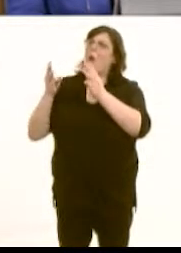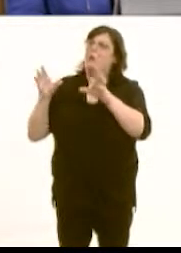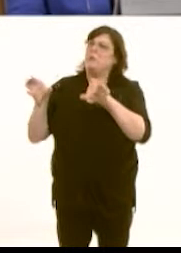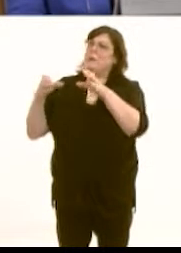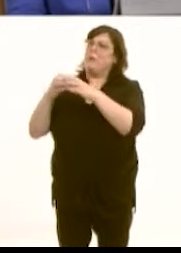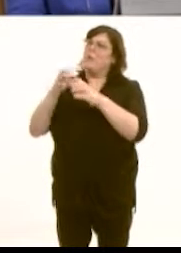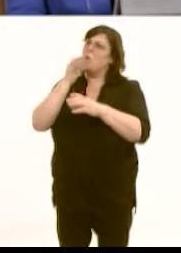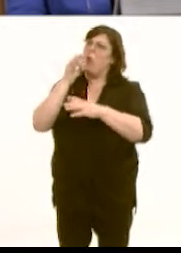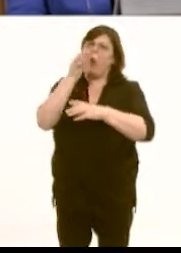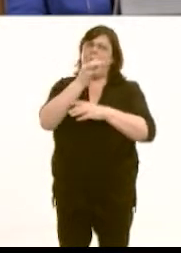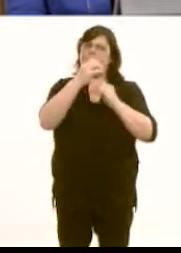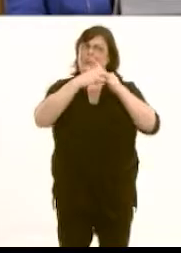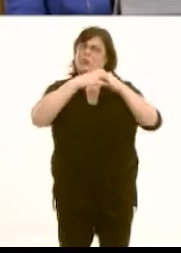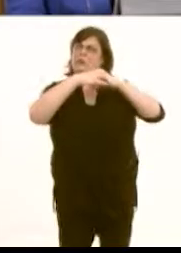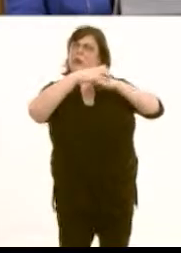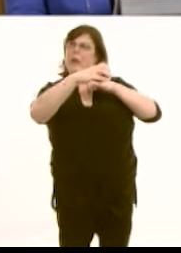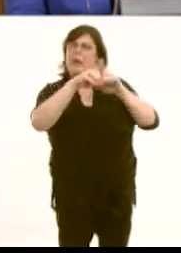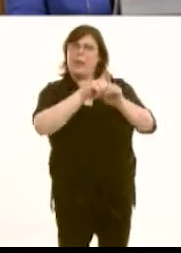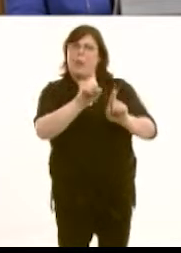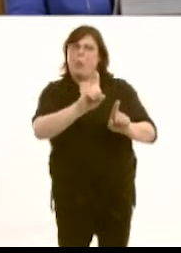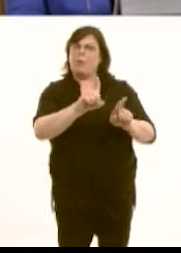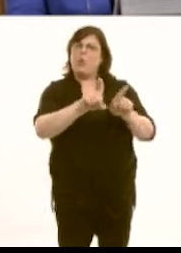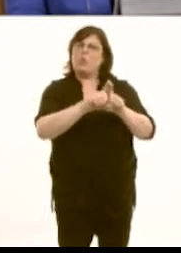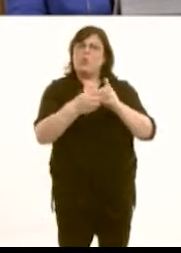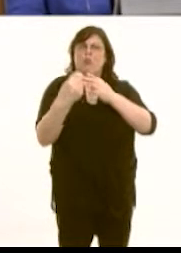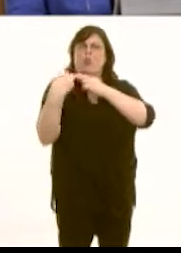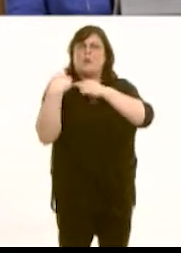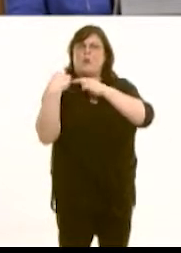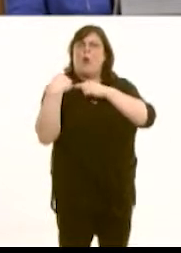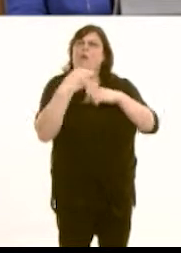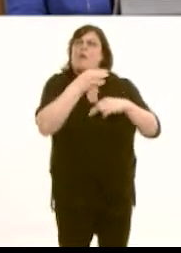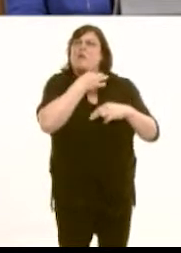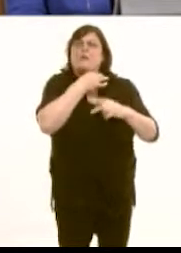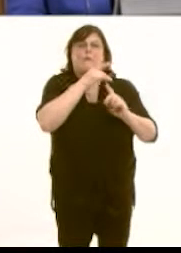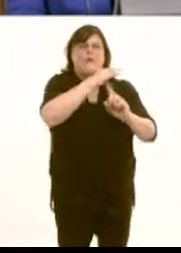of the tunnel is like and what the liabilitiesólegal, environmental and structuralómight be.